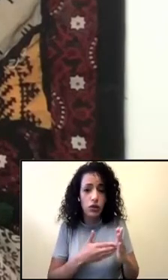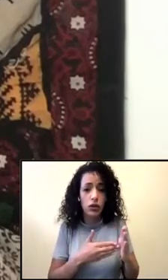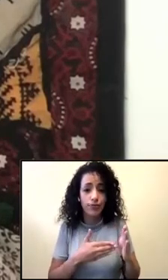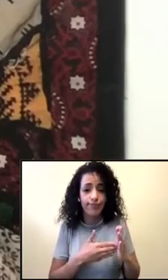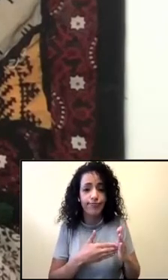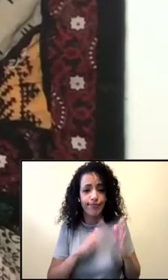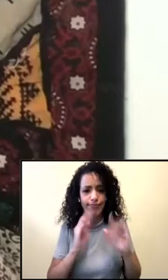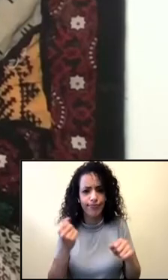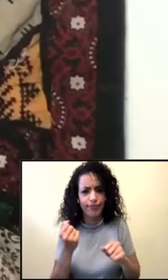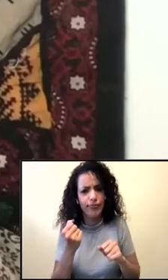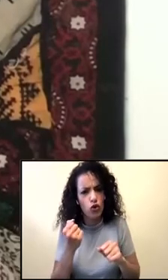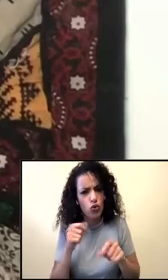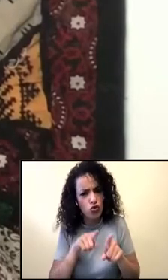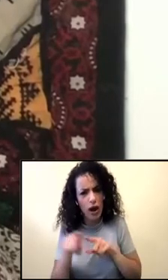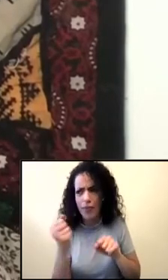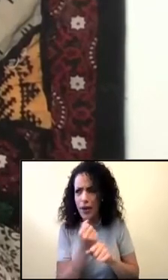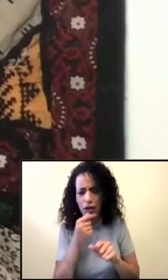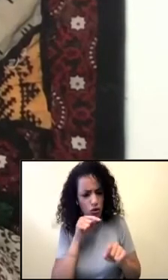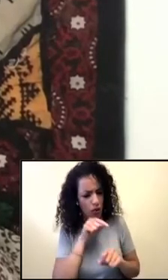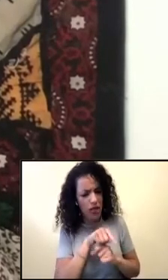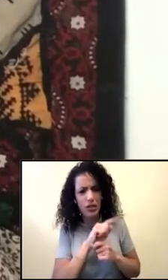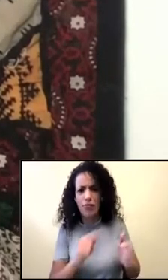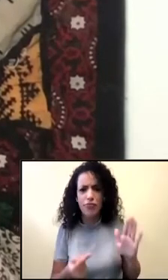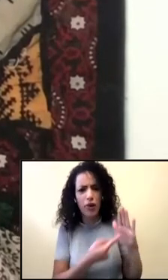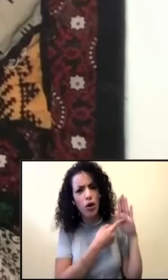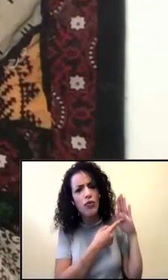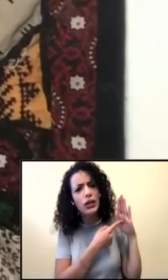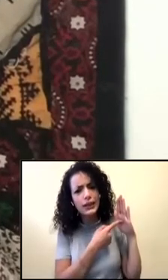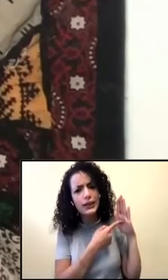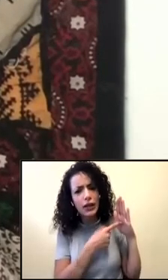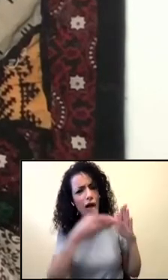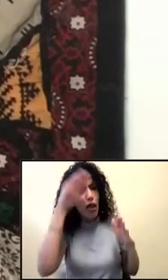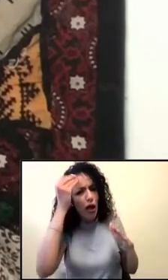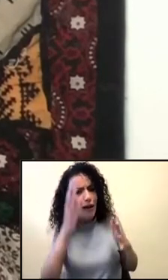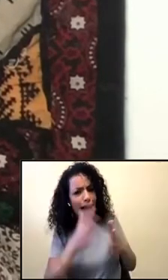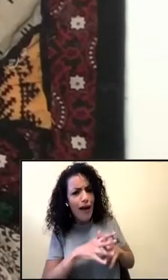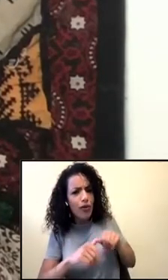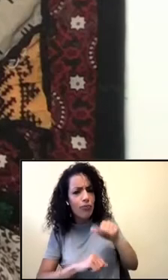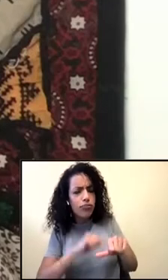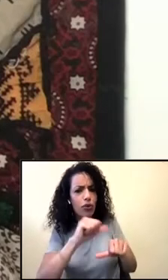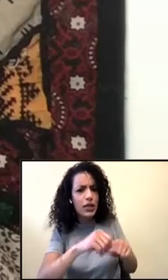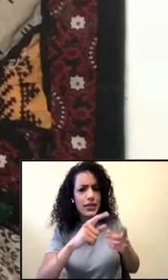a priority in learning, and how to get there, and if we don't know, try to find out as best as